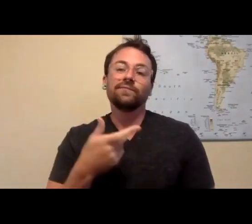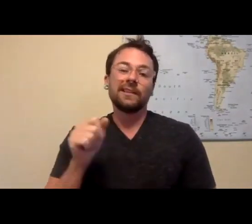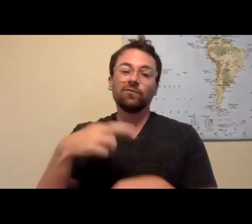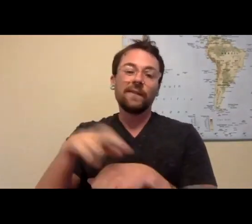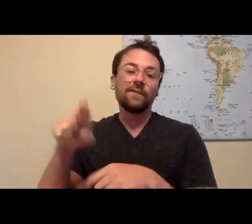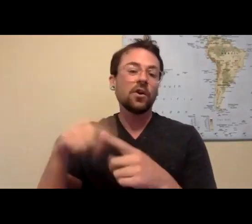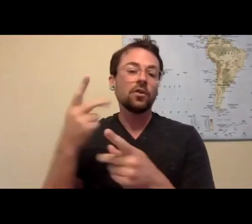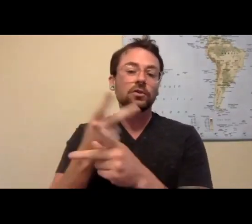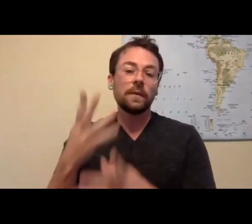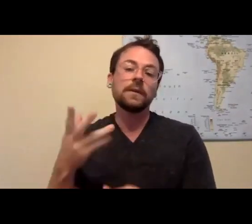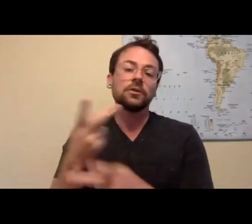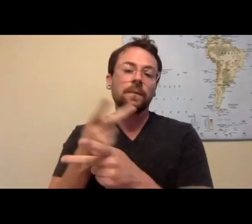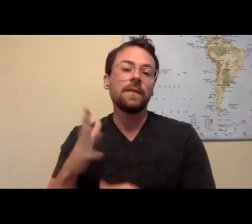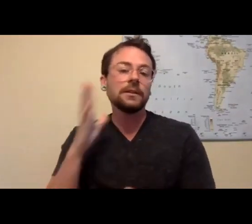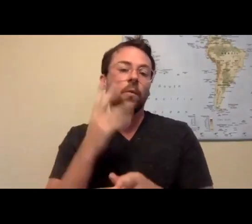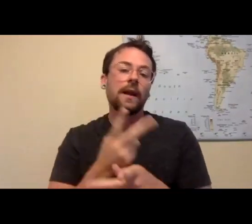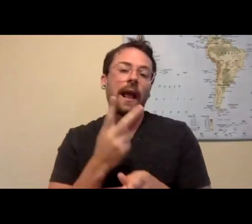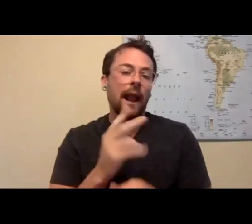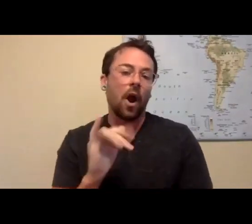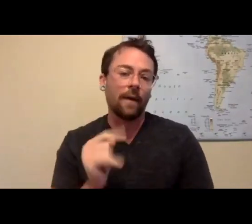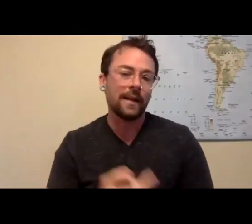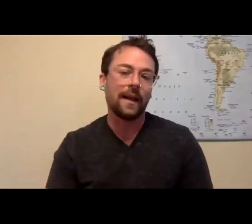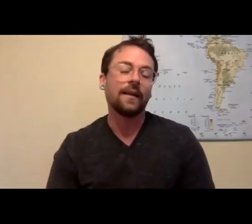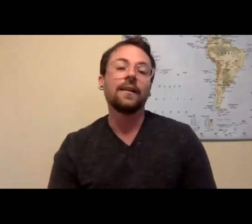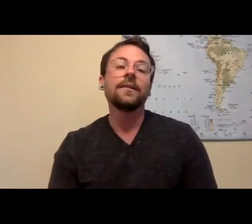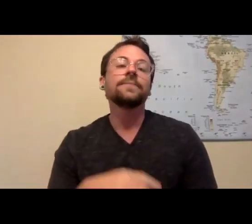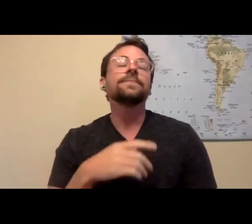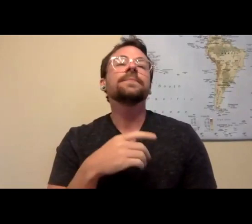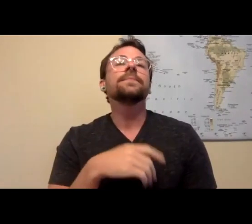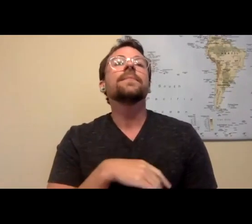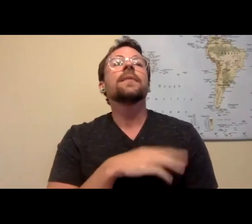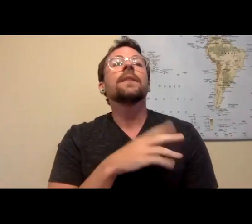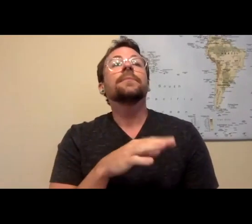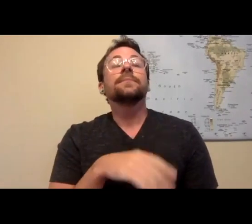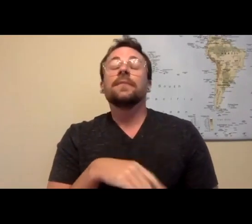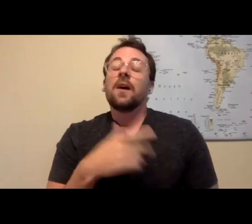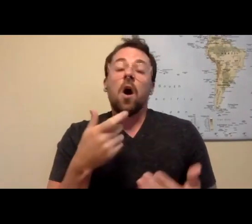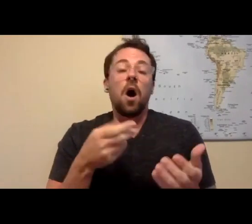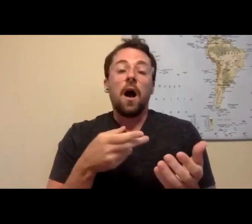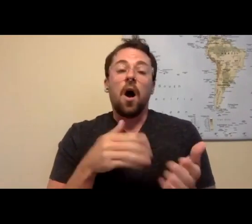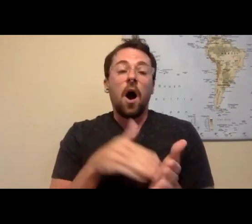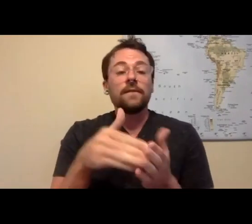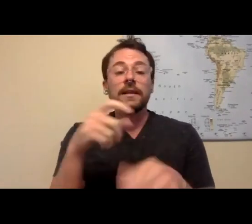It's not a parent's place to object about my lesson plans or the things that are taught